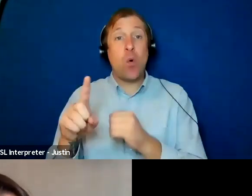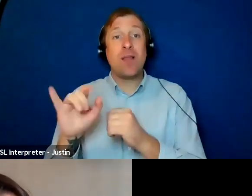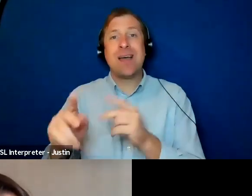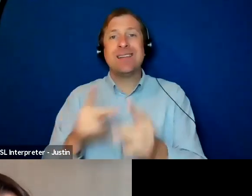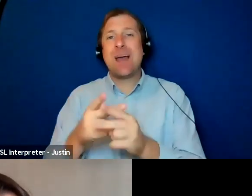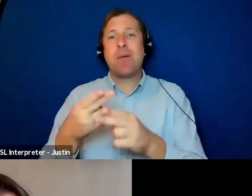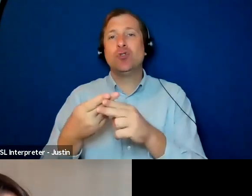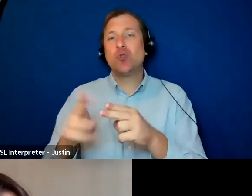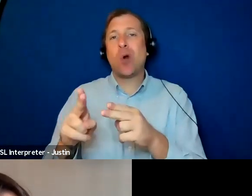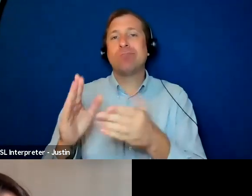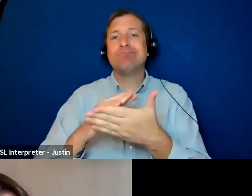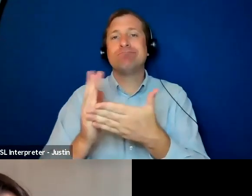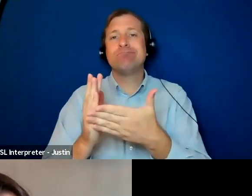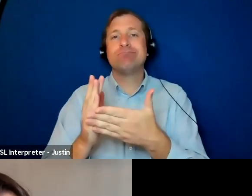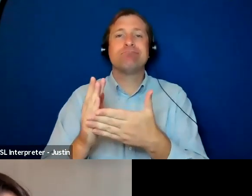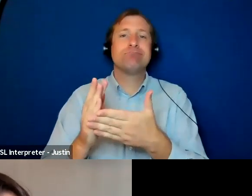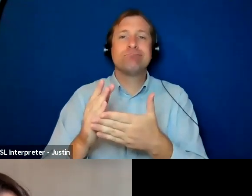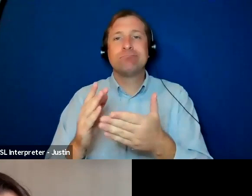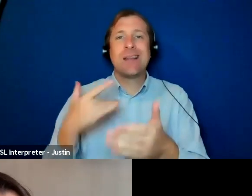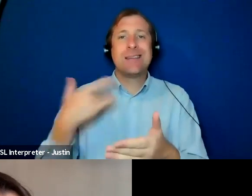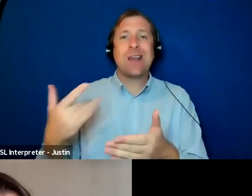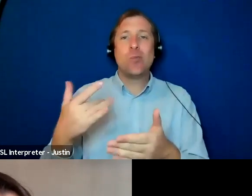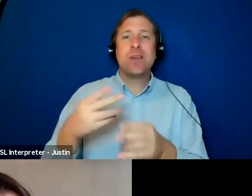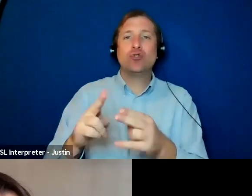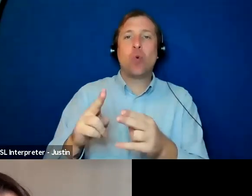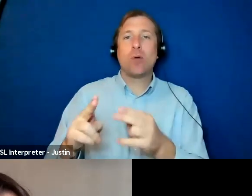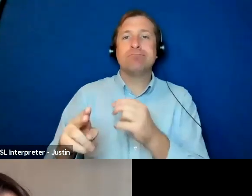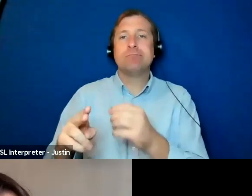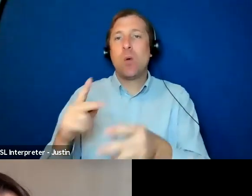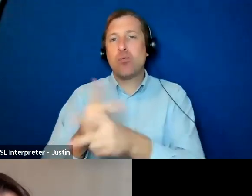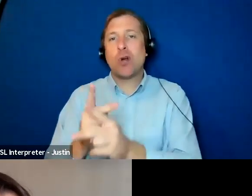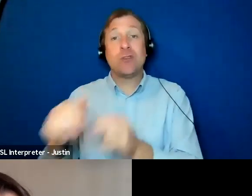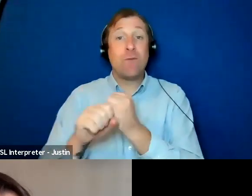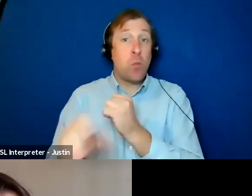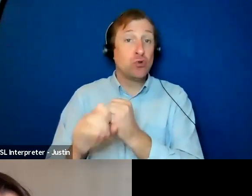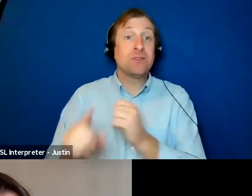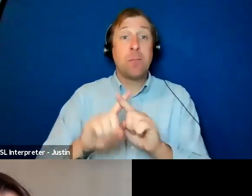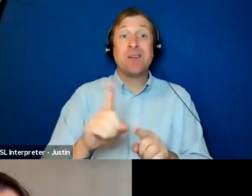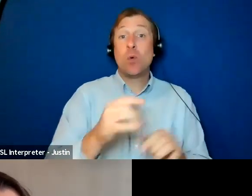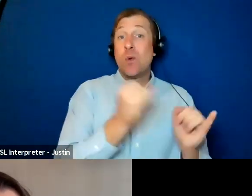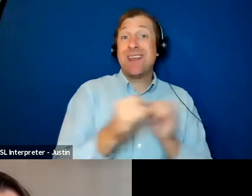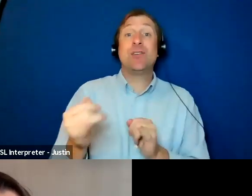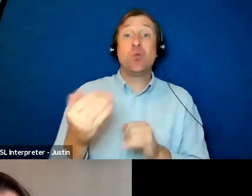short duration productions that most commercials are. In the meanwhile, we're doing individual pre-production meetings with commercial producers